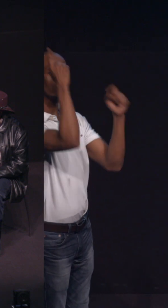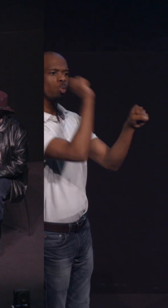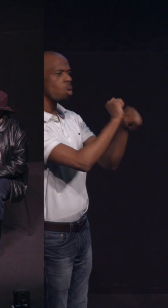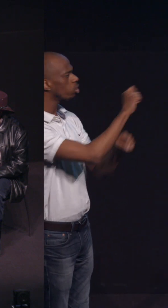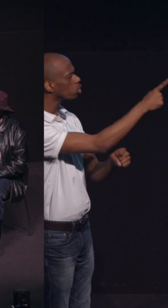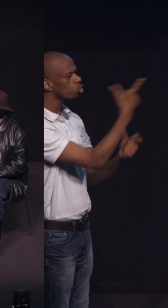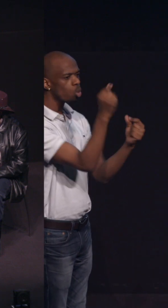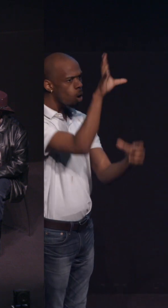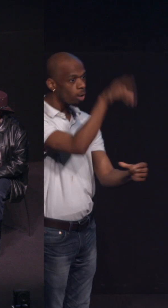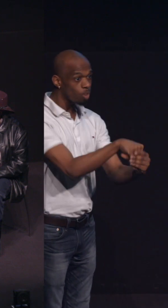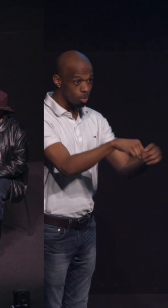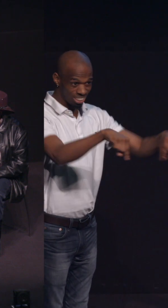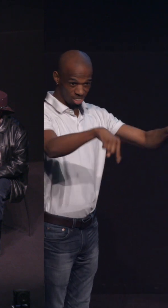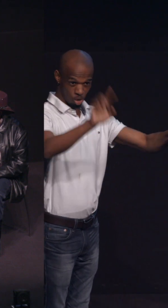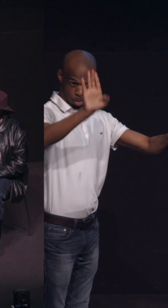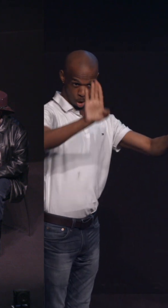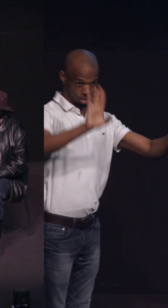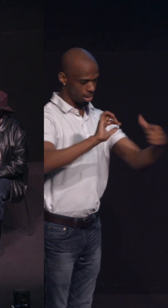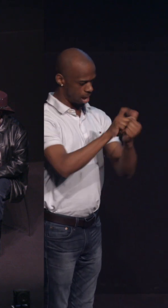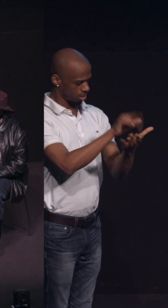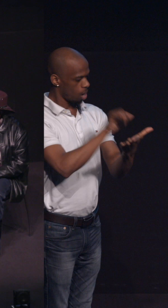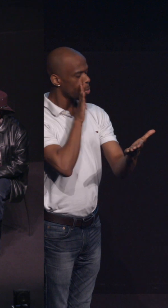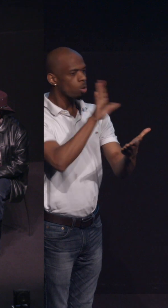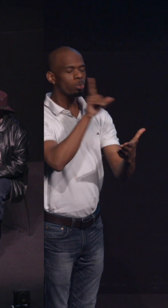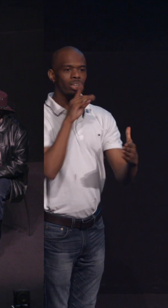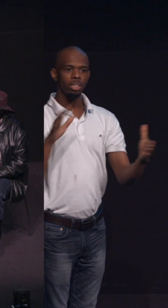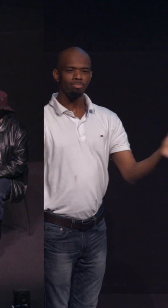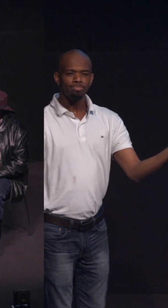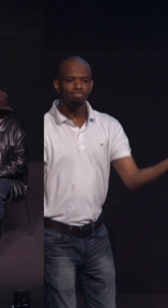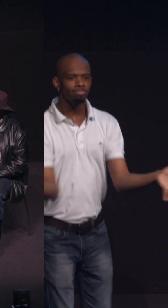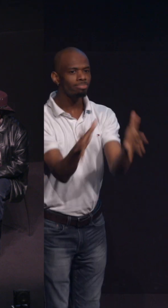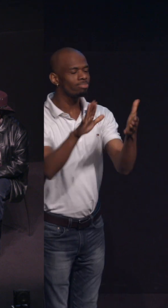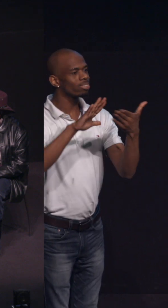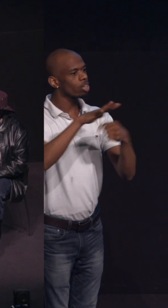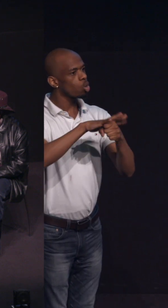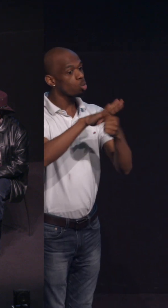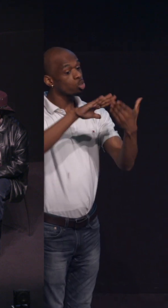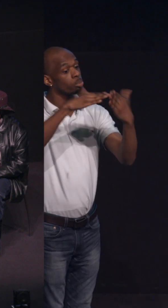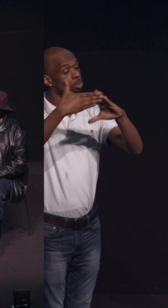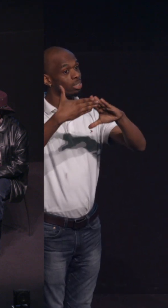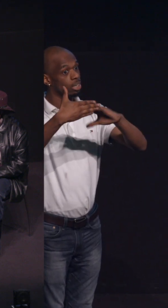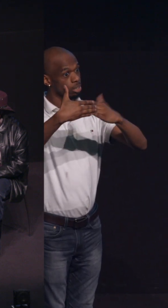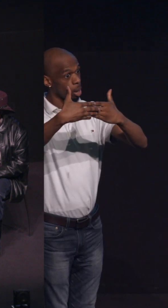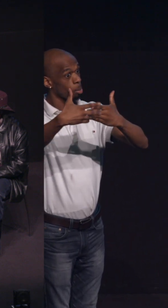play on impacting the local community and beyond. Kanchan: Yes, thank you.